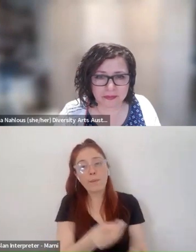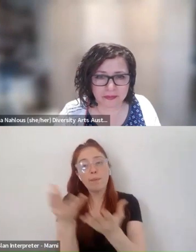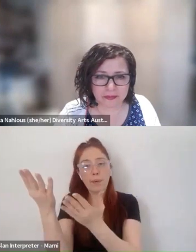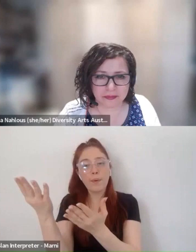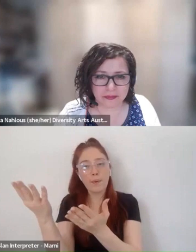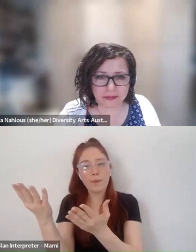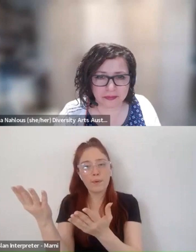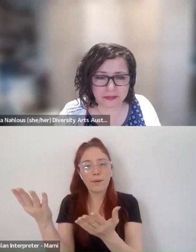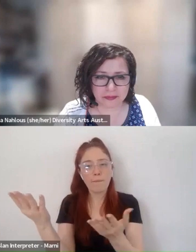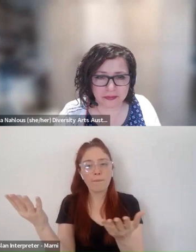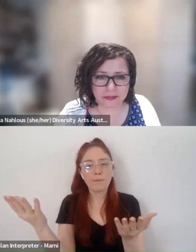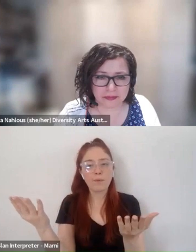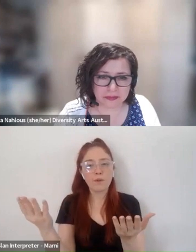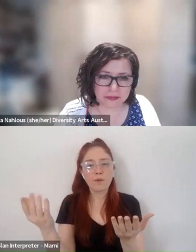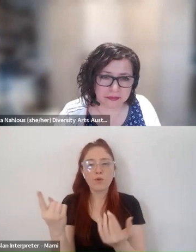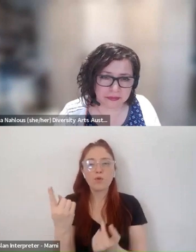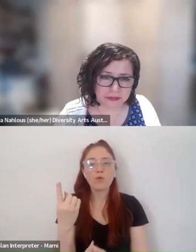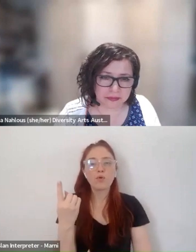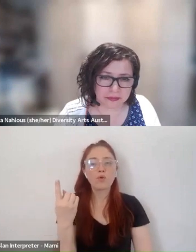Reiser, who coordinates the observer ship program.